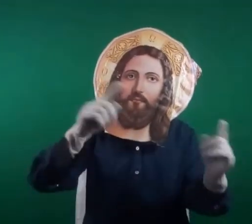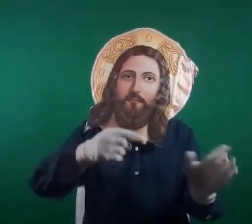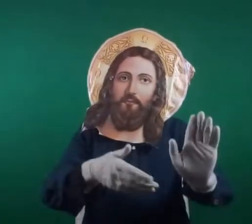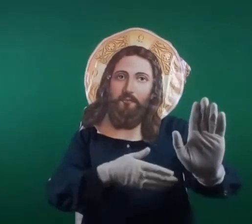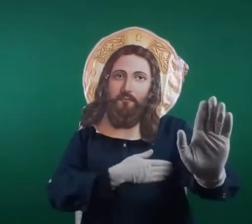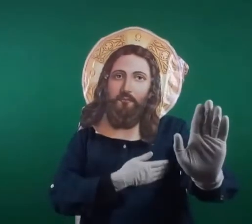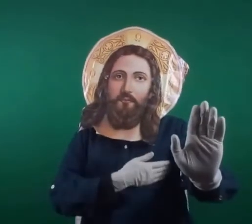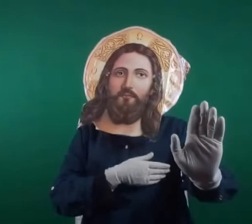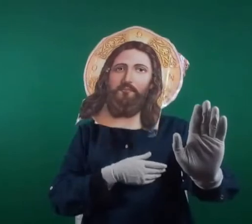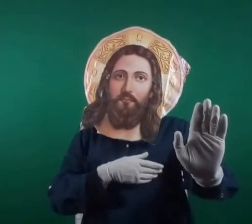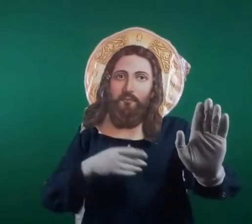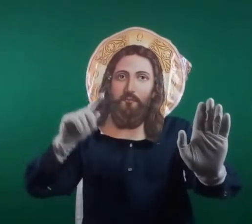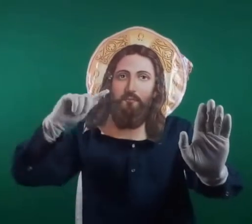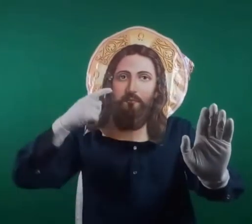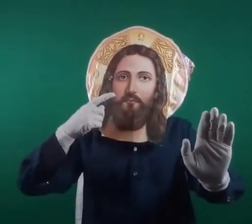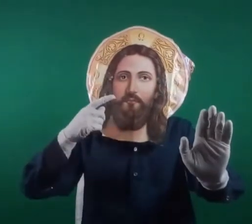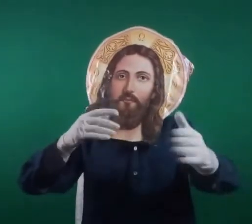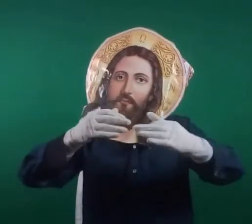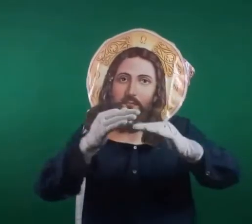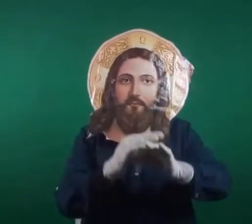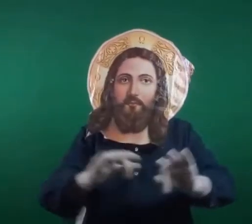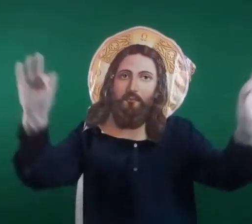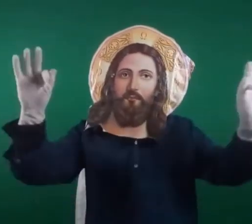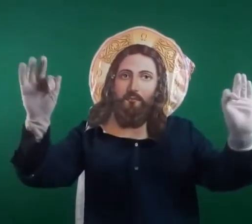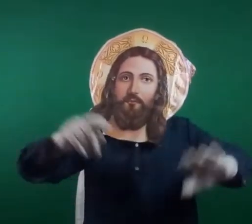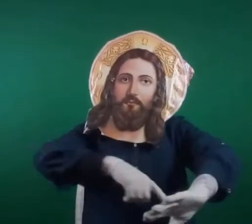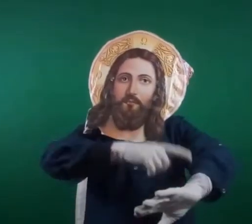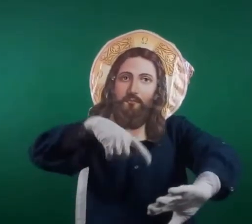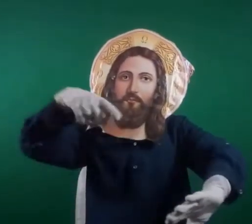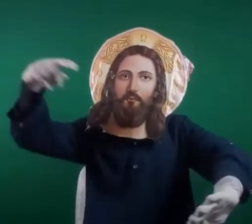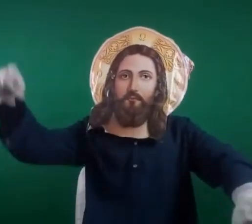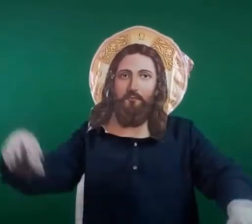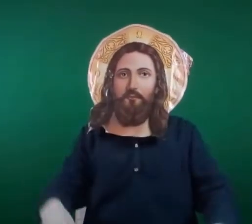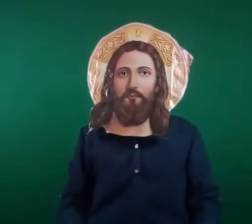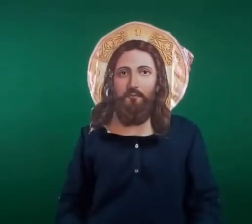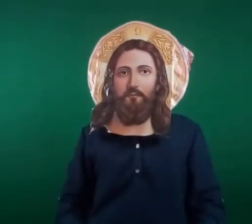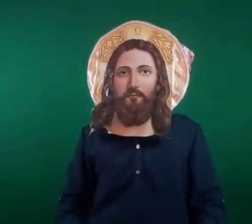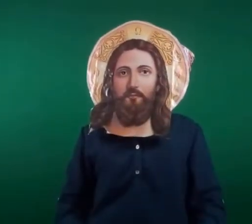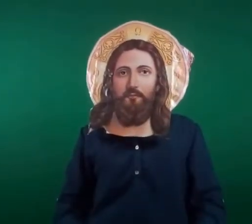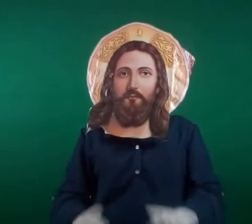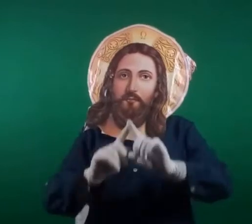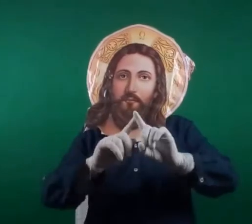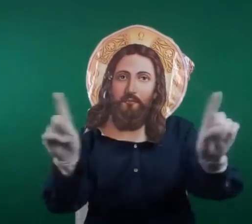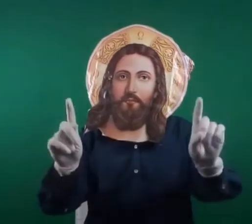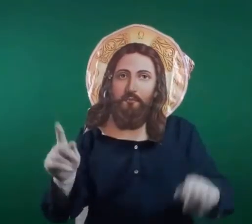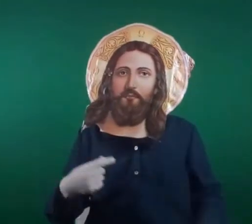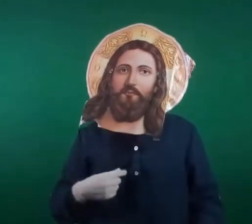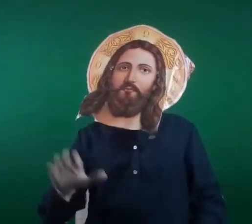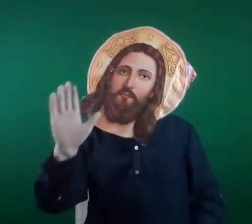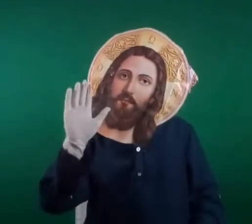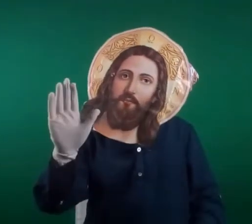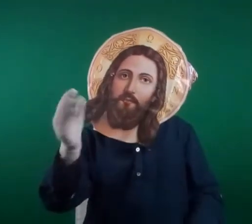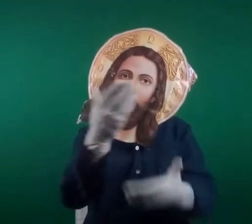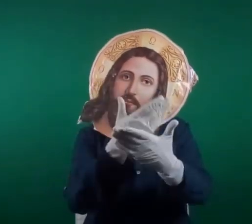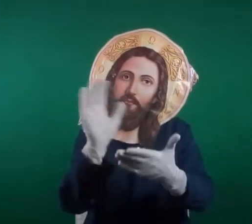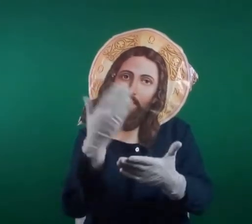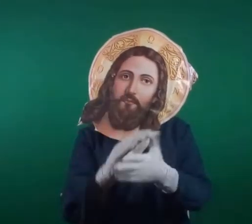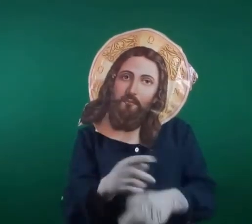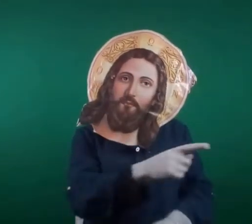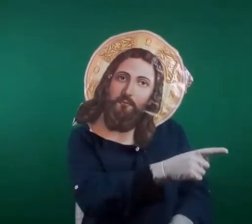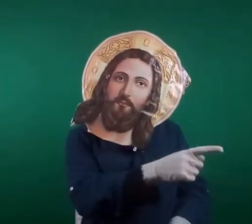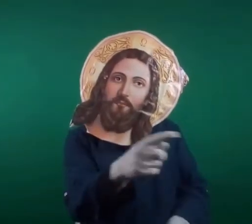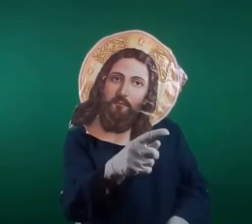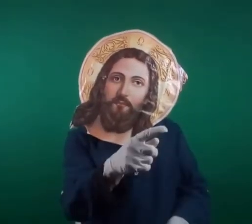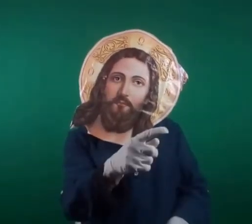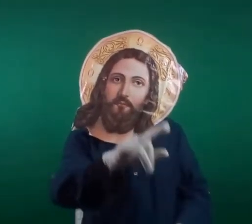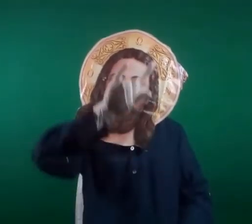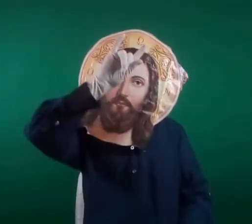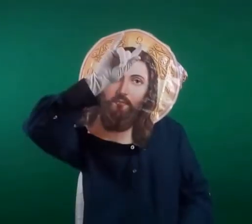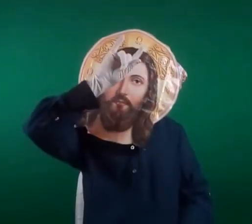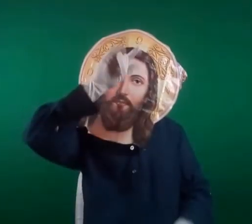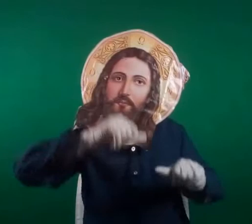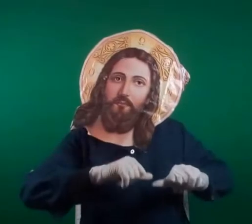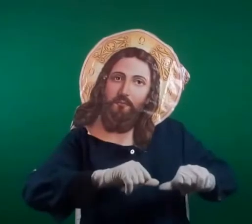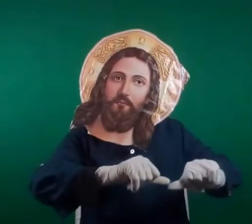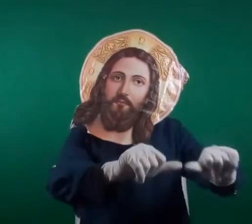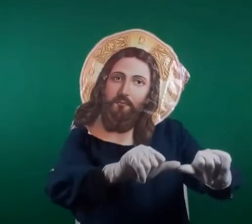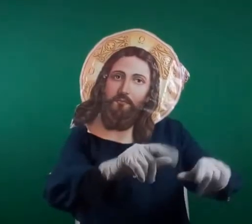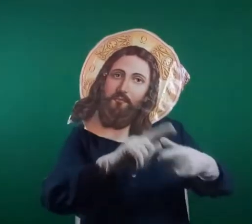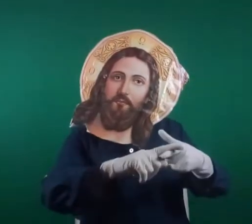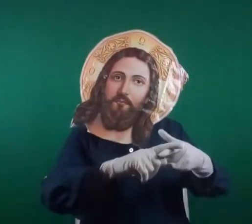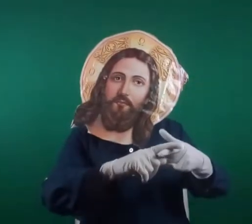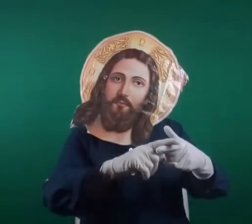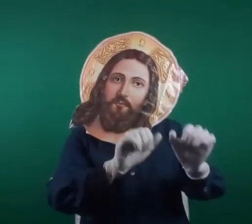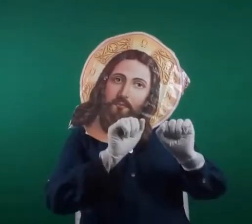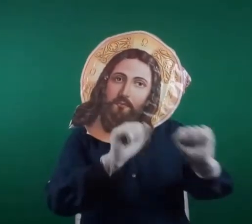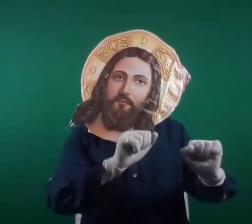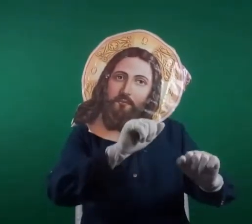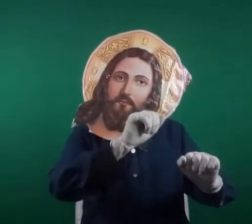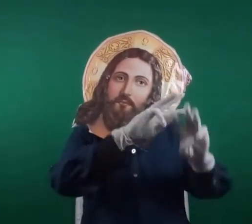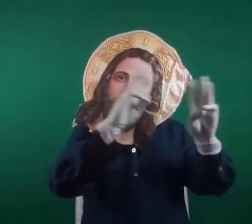And you shall be freed forever. However I must be clear to those who persist in doing evil and inflict unnecessary suffering on the world.